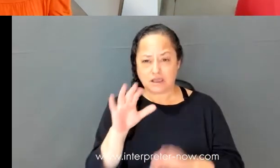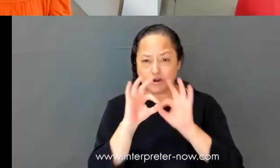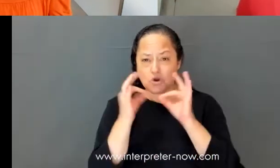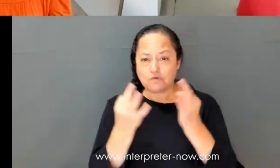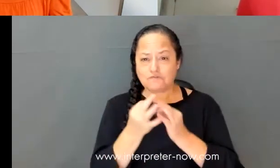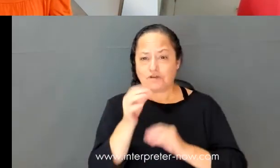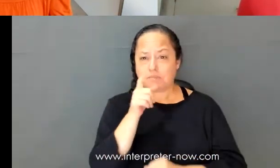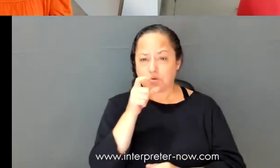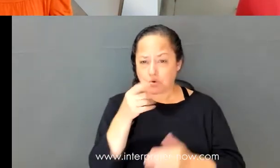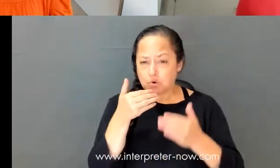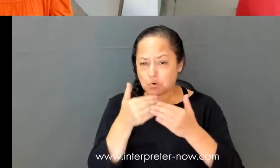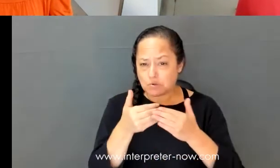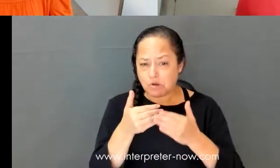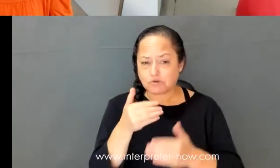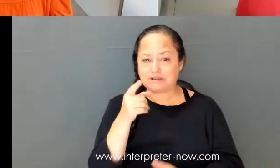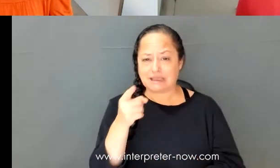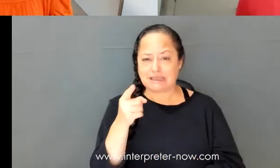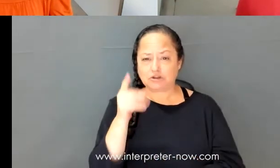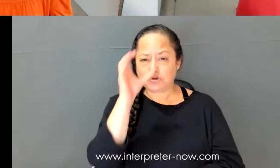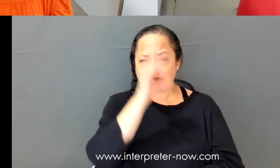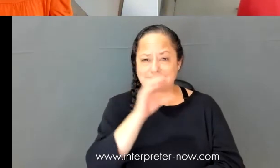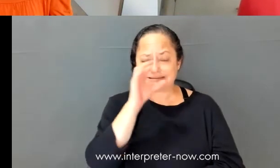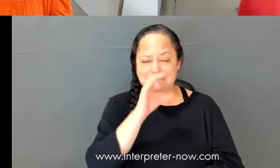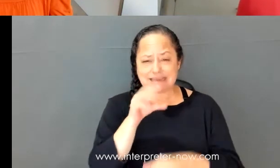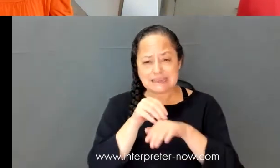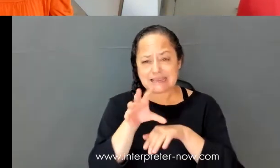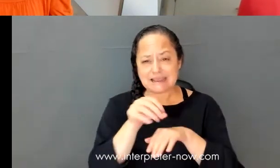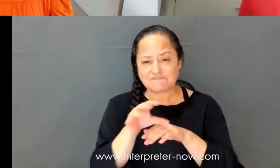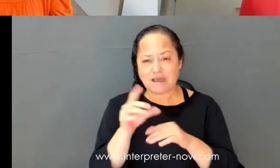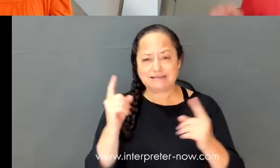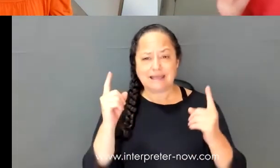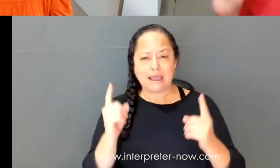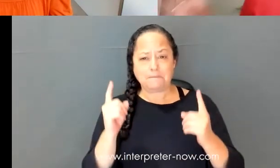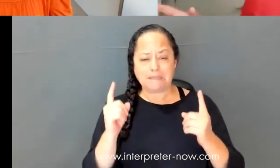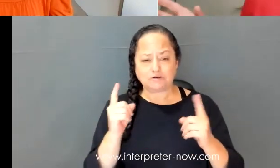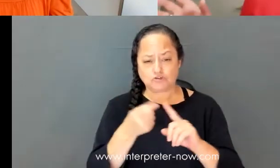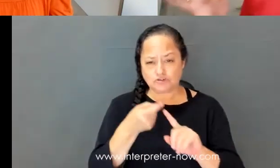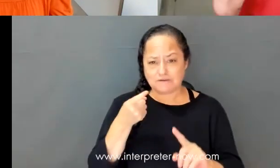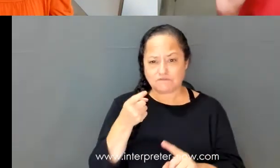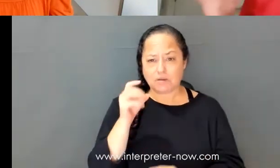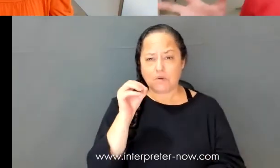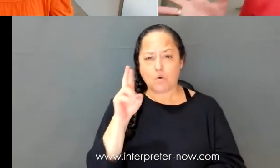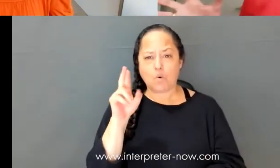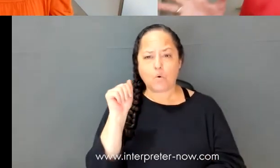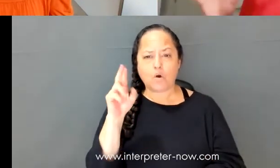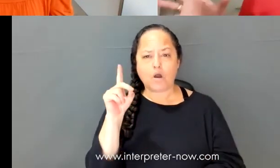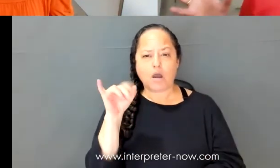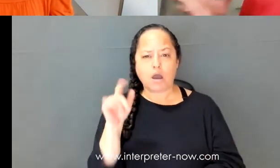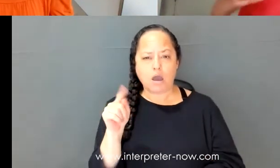closest to and whom you seek advice from and mentorship from, or audit the five people